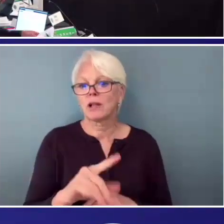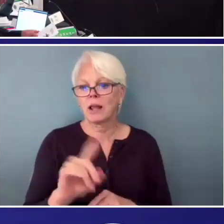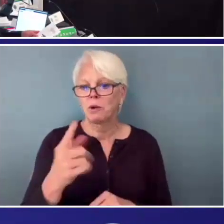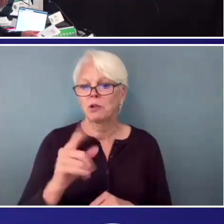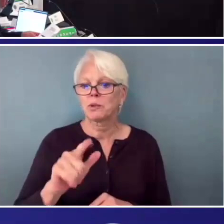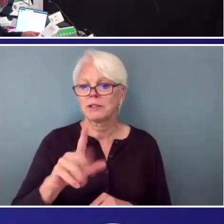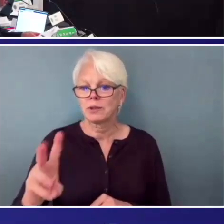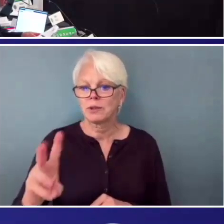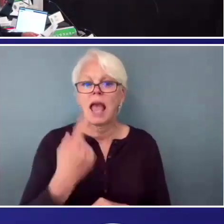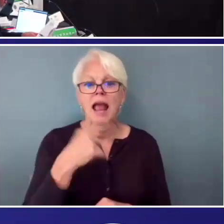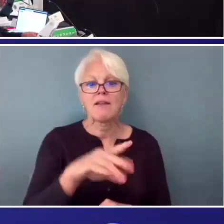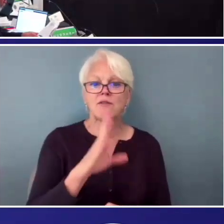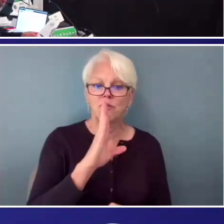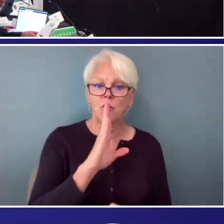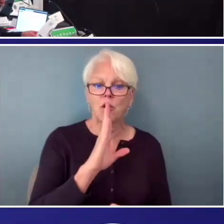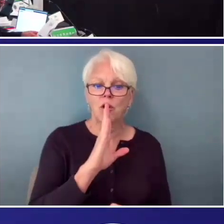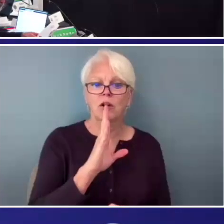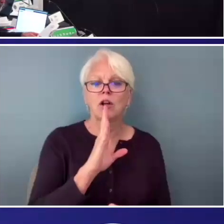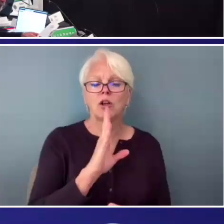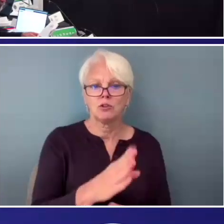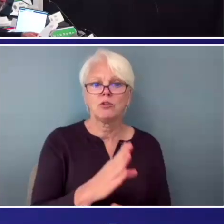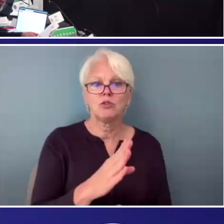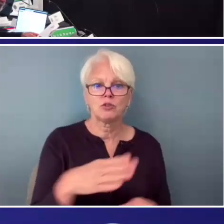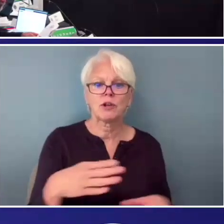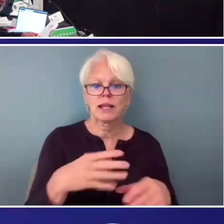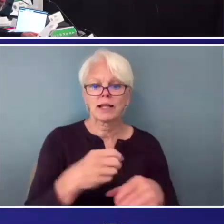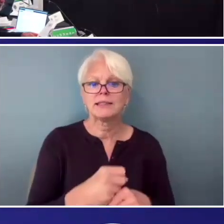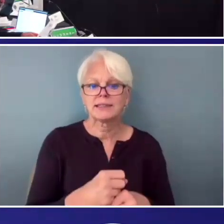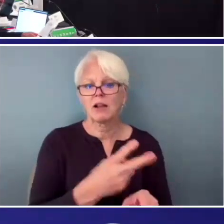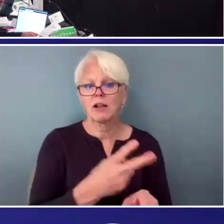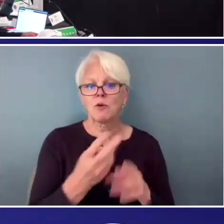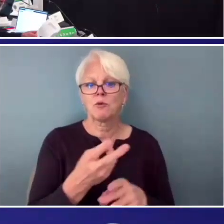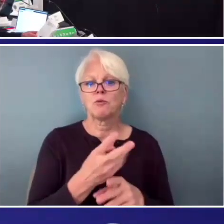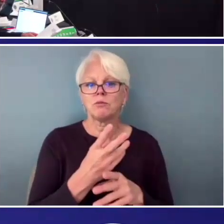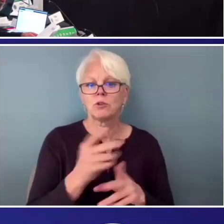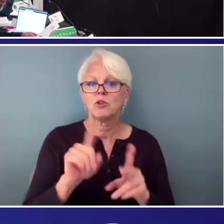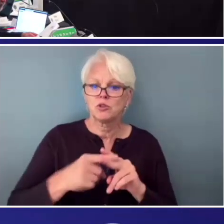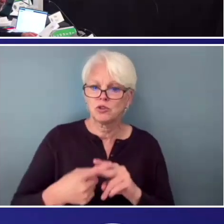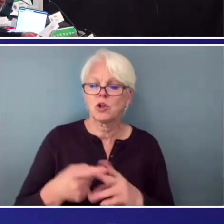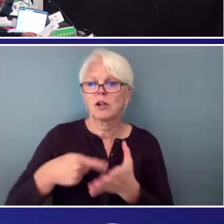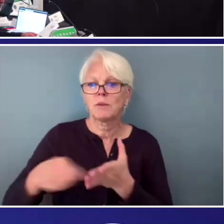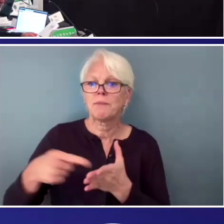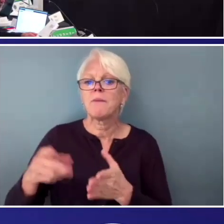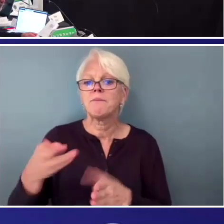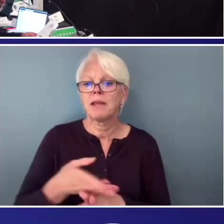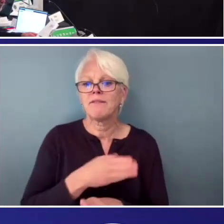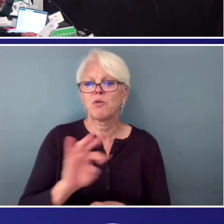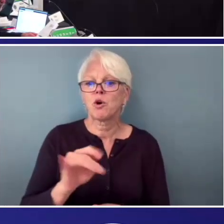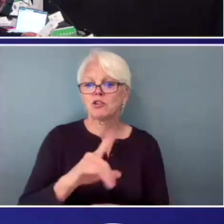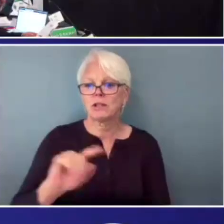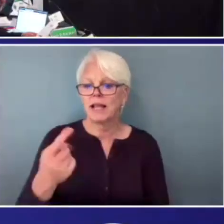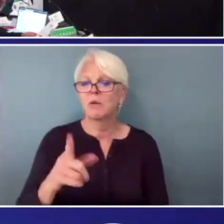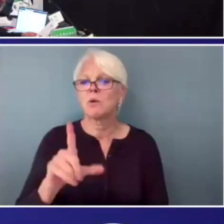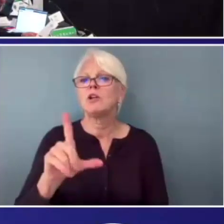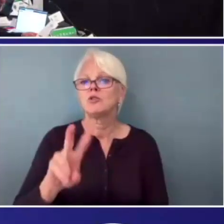borrowers who entered repayment before July 1, 2006, and have not received a Direct Loan on or after July 1,